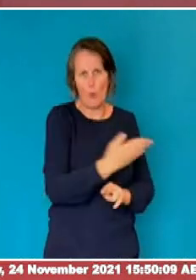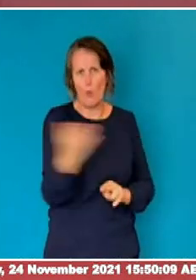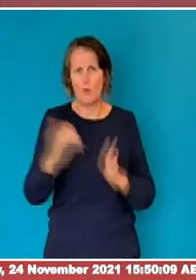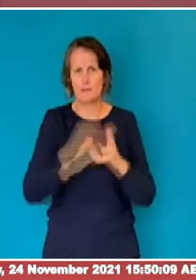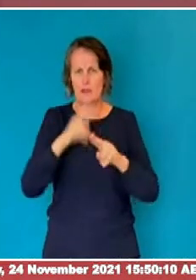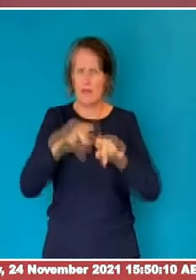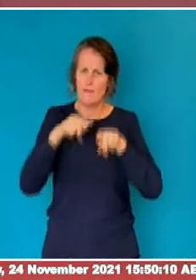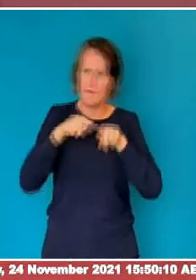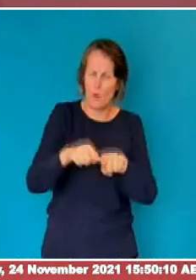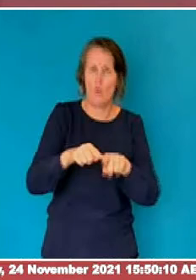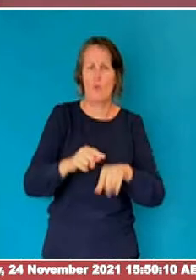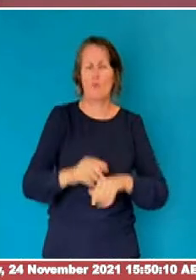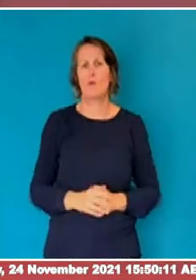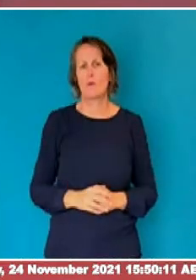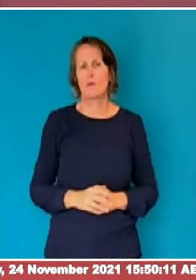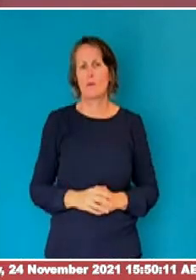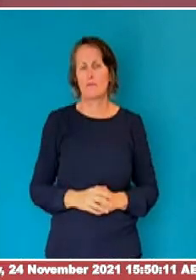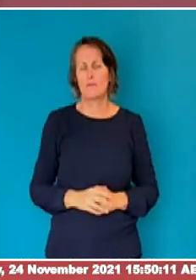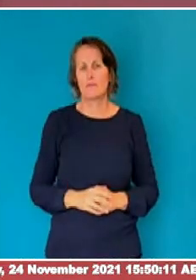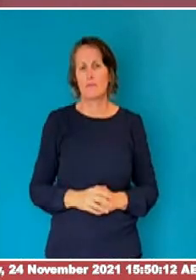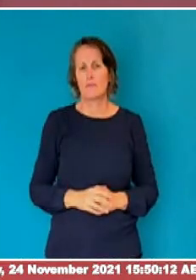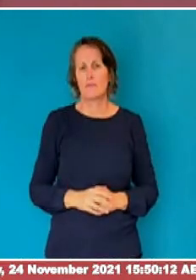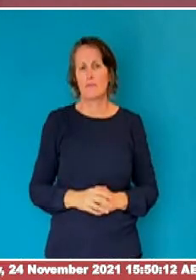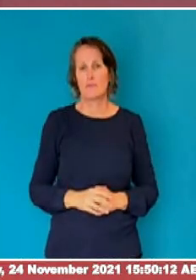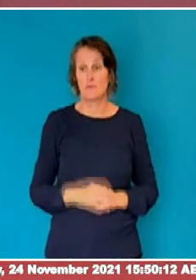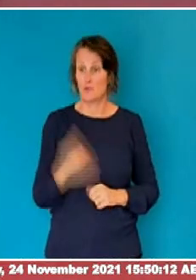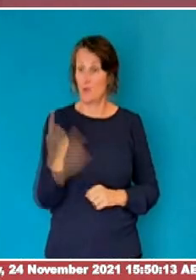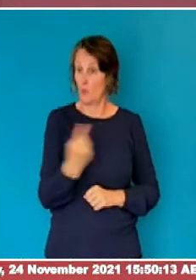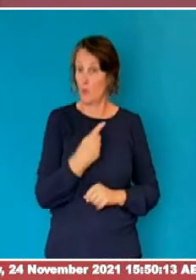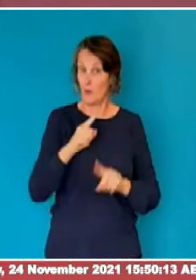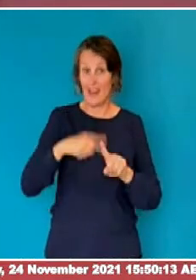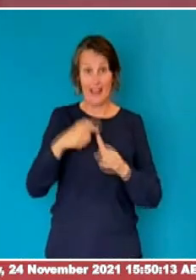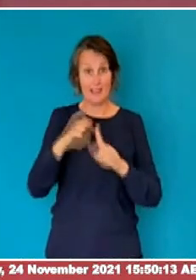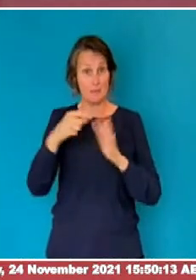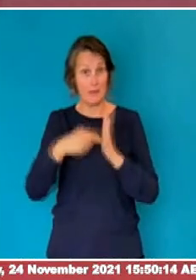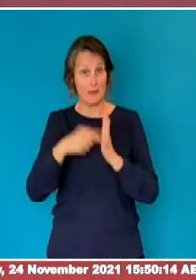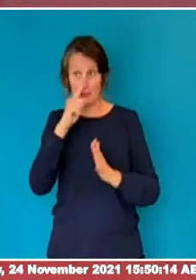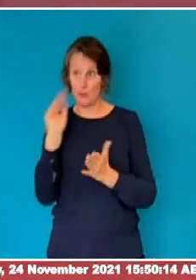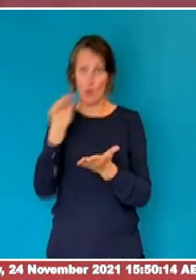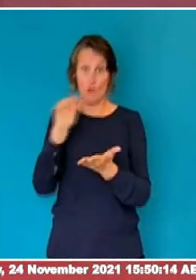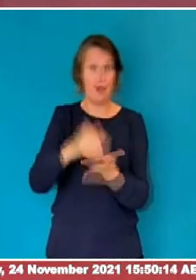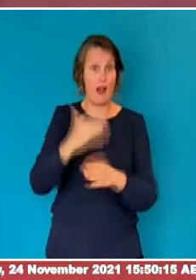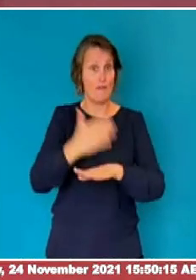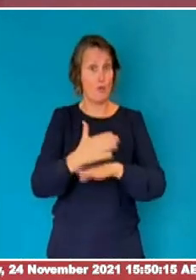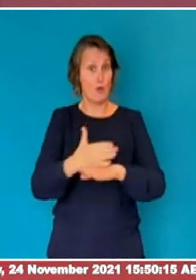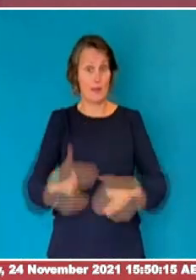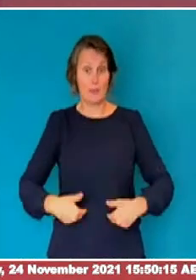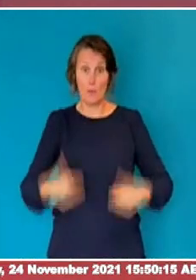So we expect that people will come to work in the morning, and that they will go home in